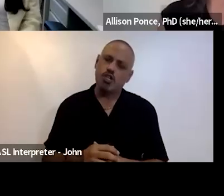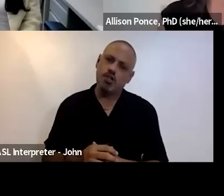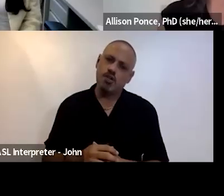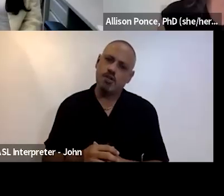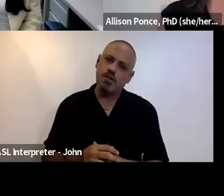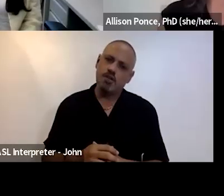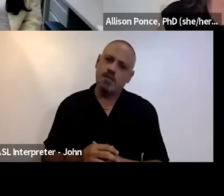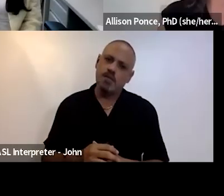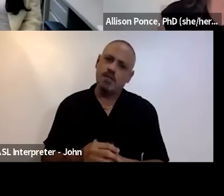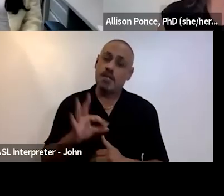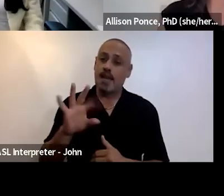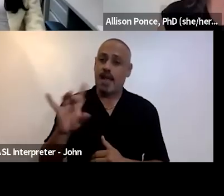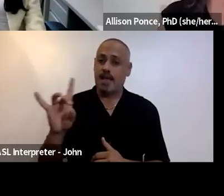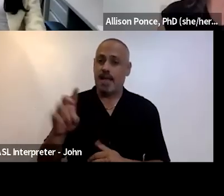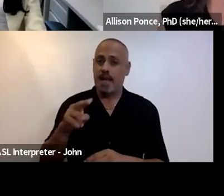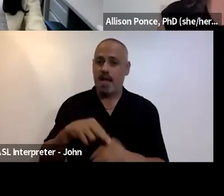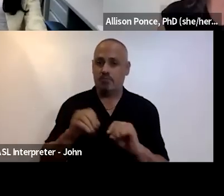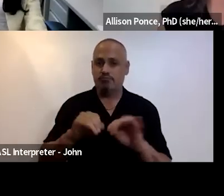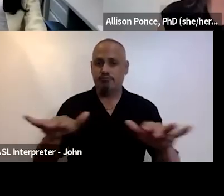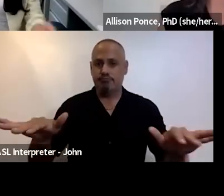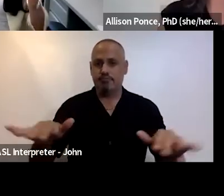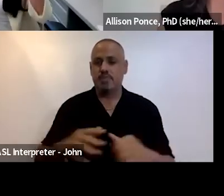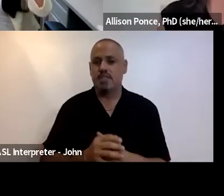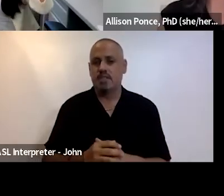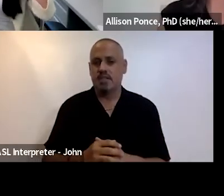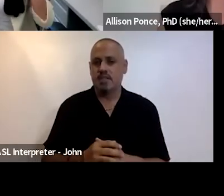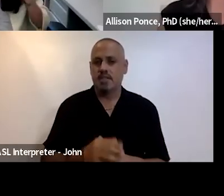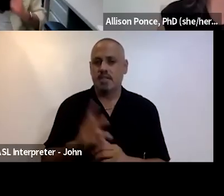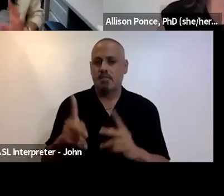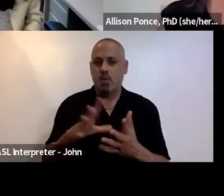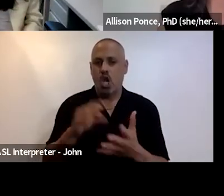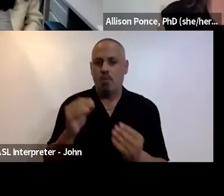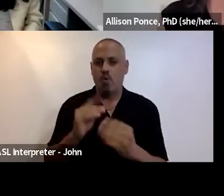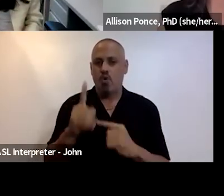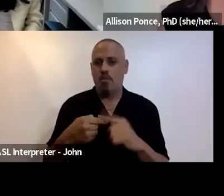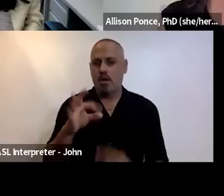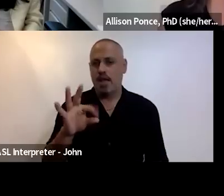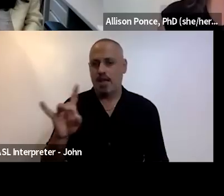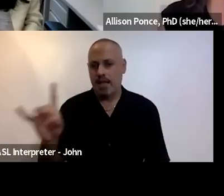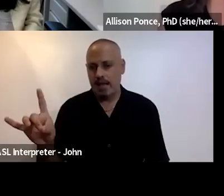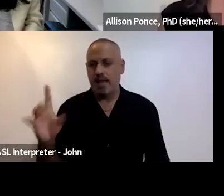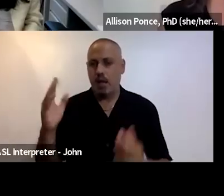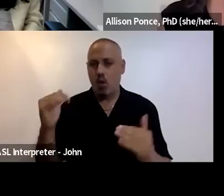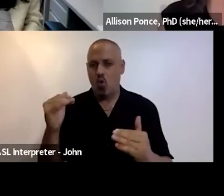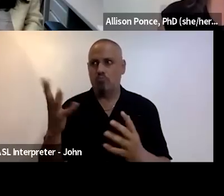So 988 is a national rollout, and so I hope that people learn more about 988 and start to build it into their protocols